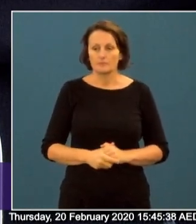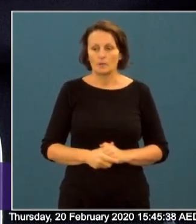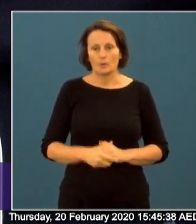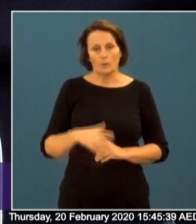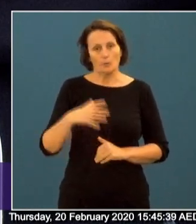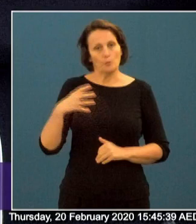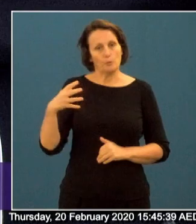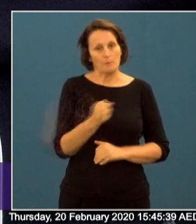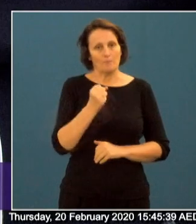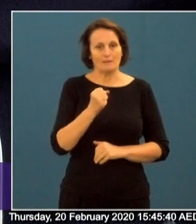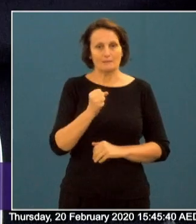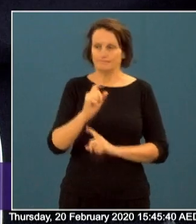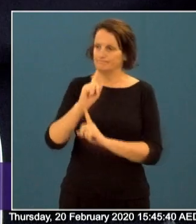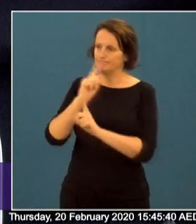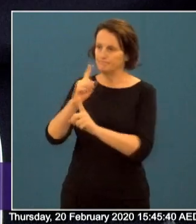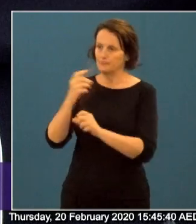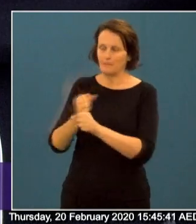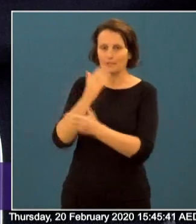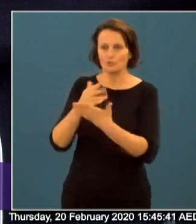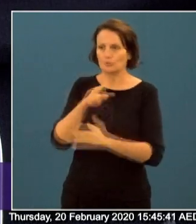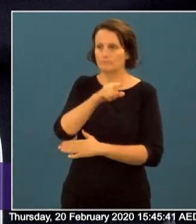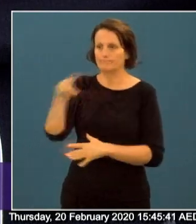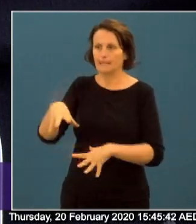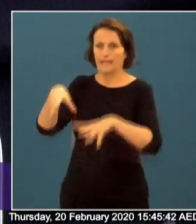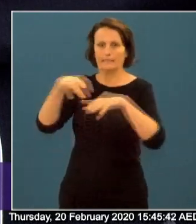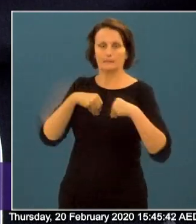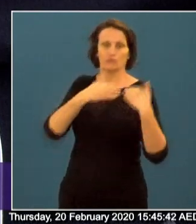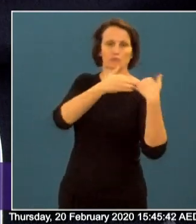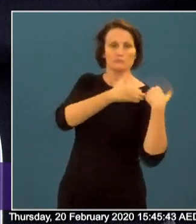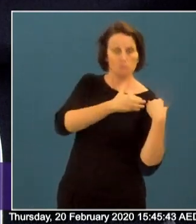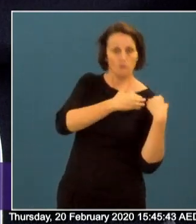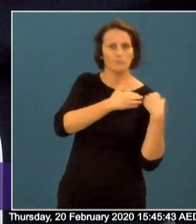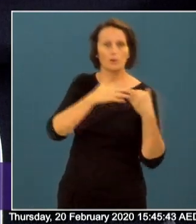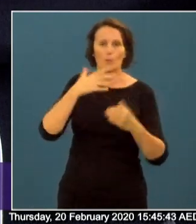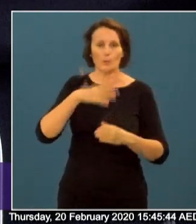and really develop our urgent needs